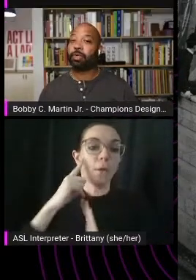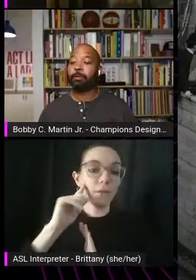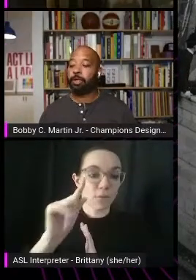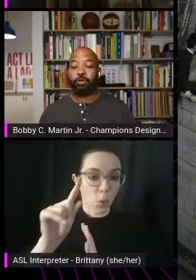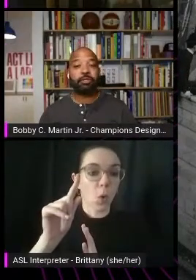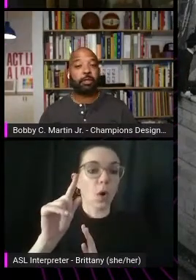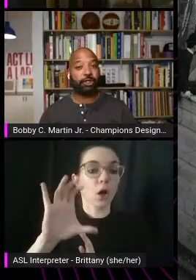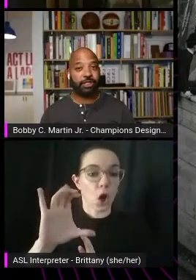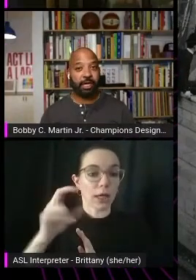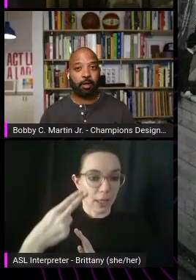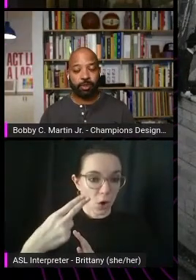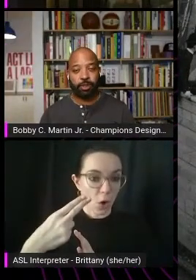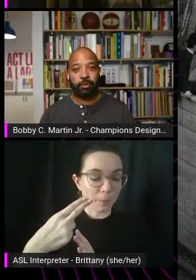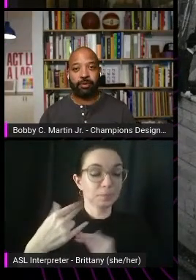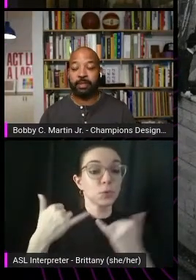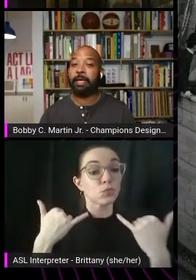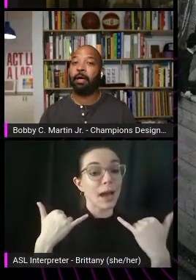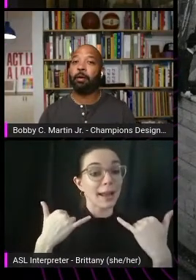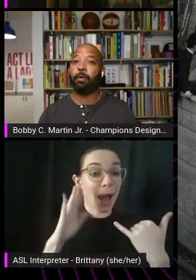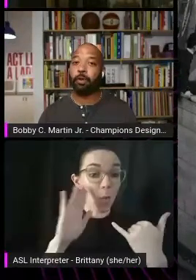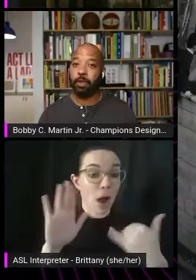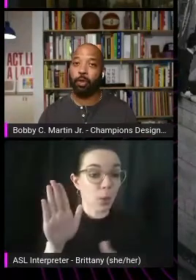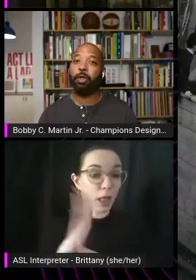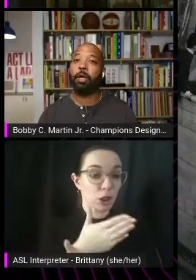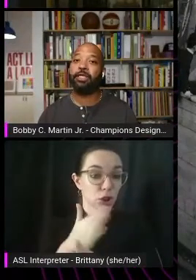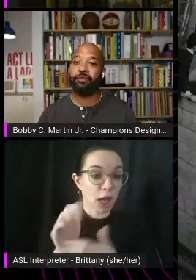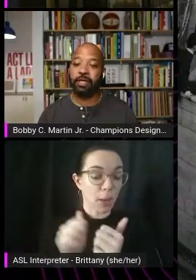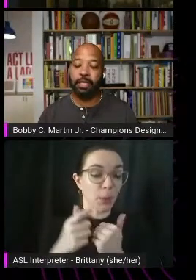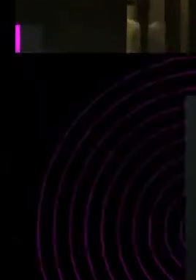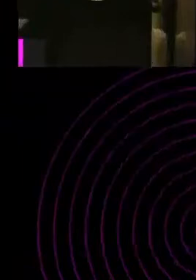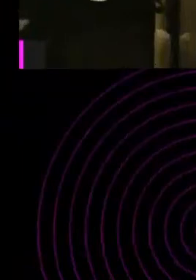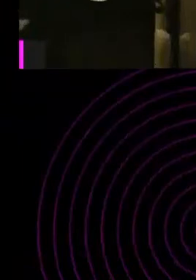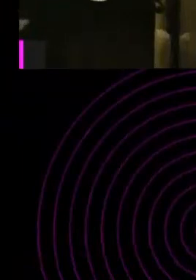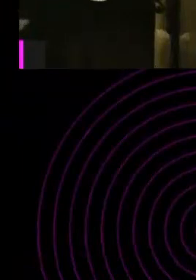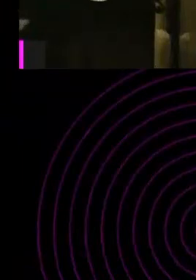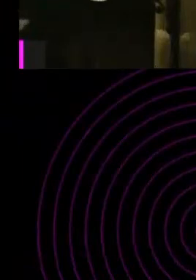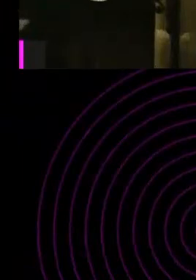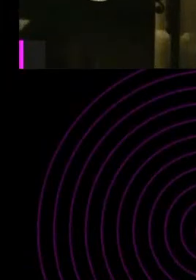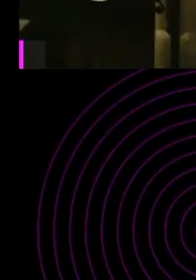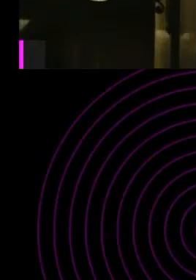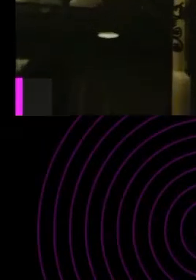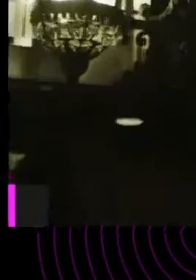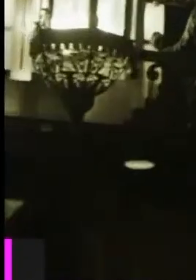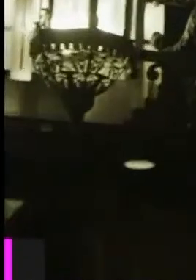So what I'm going to do is going to share with you the logo launch video now. Thank you.